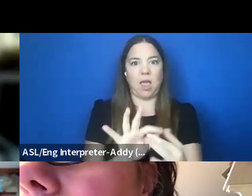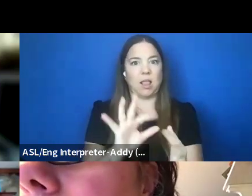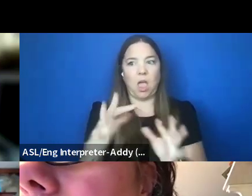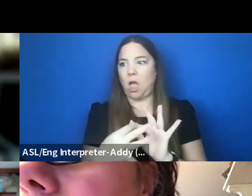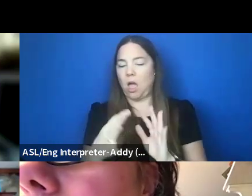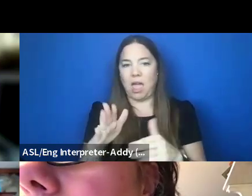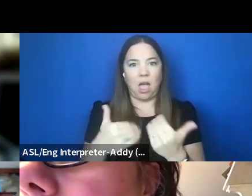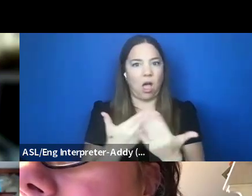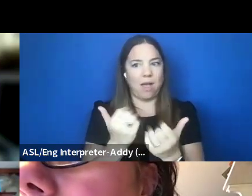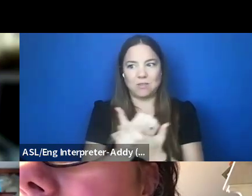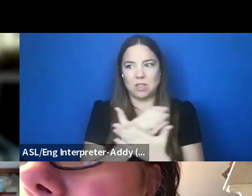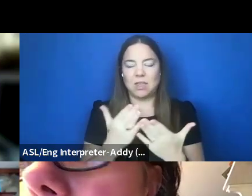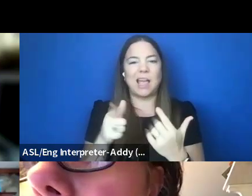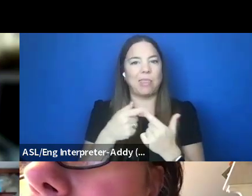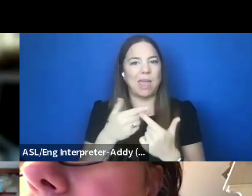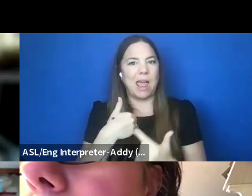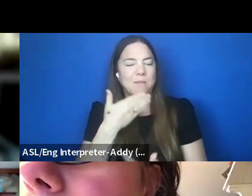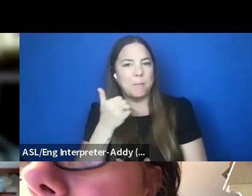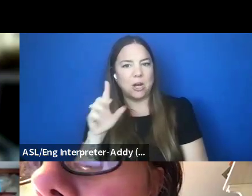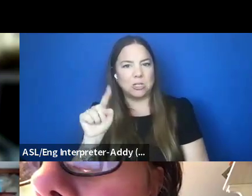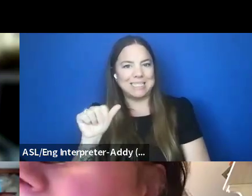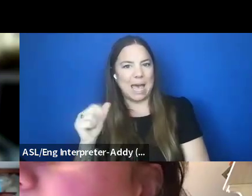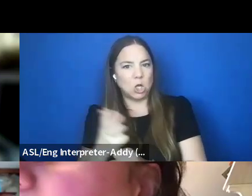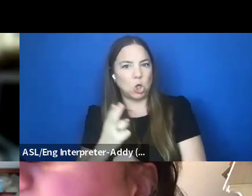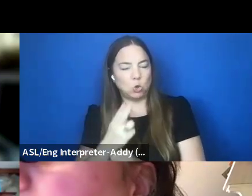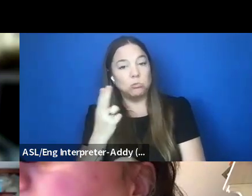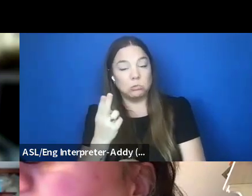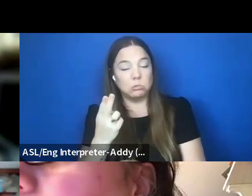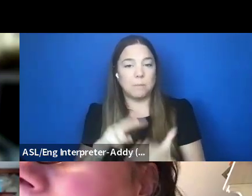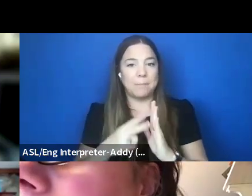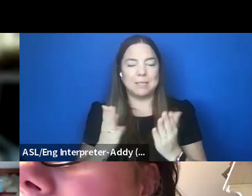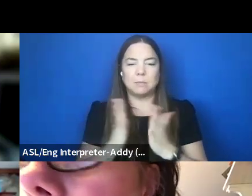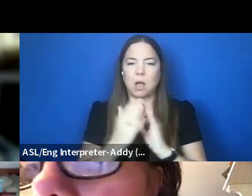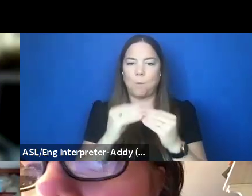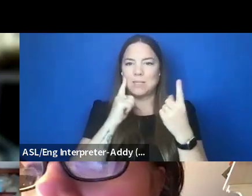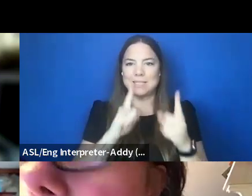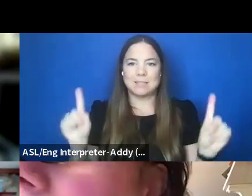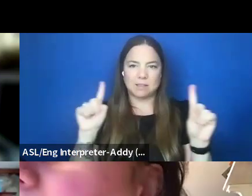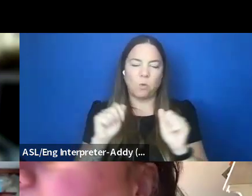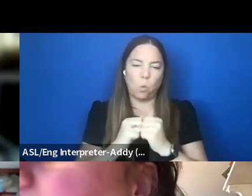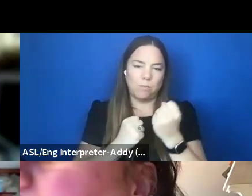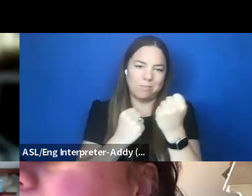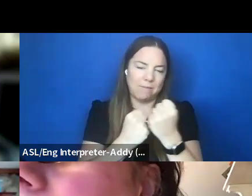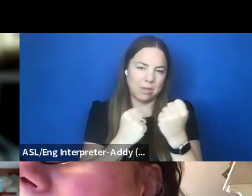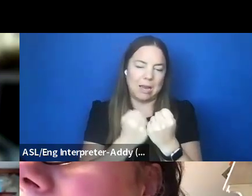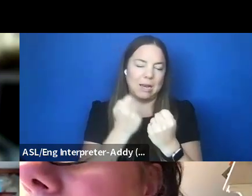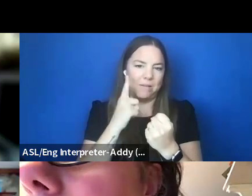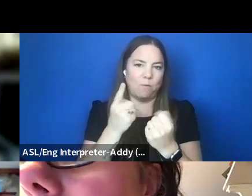Brooke Wilson: better data consistency, I think that we would be more successful in advocating for increased funds.